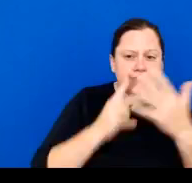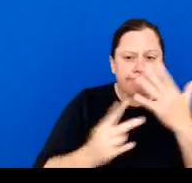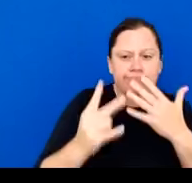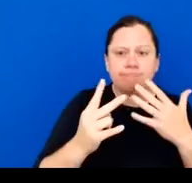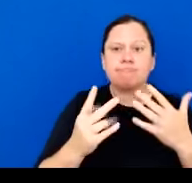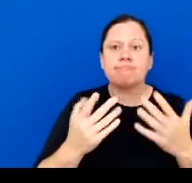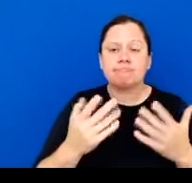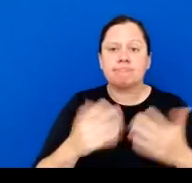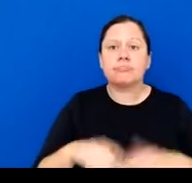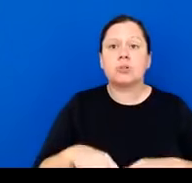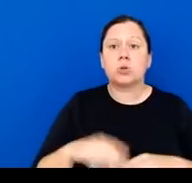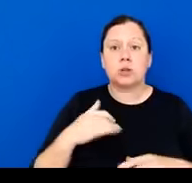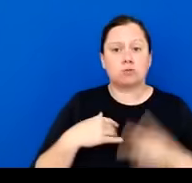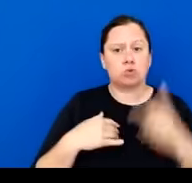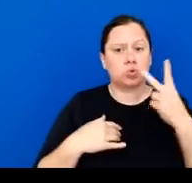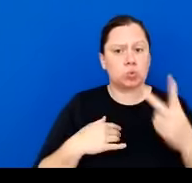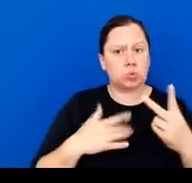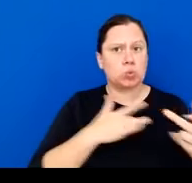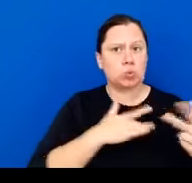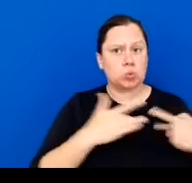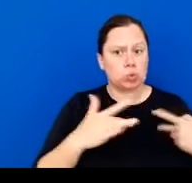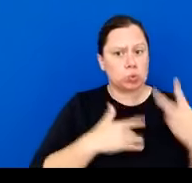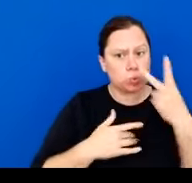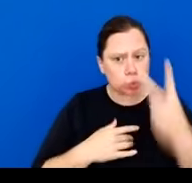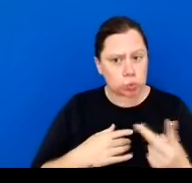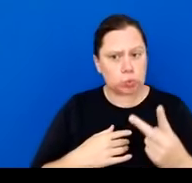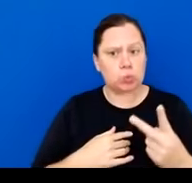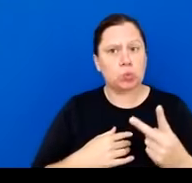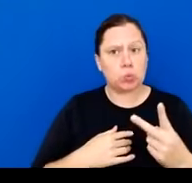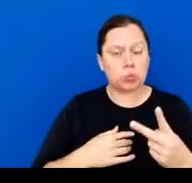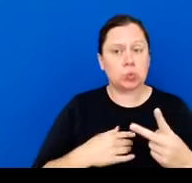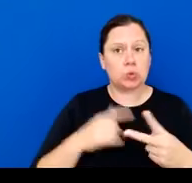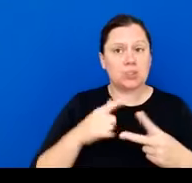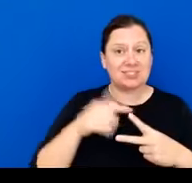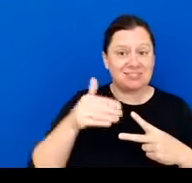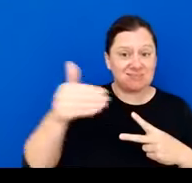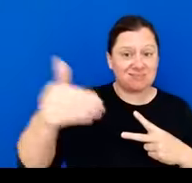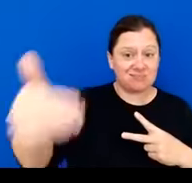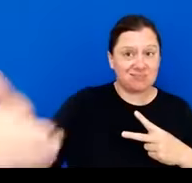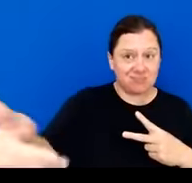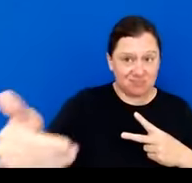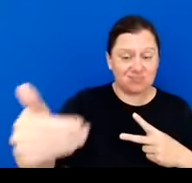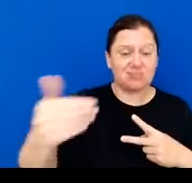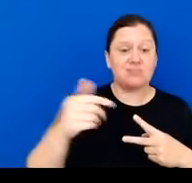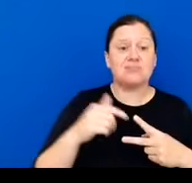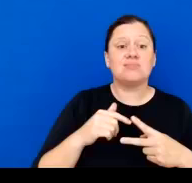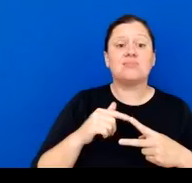uh over the next few days the first uh deals with the winds here